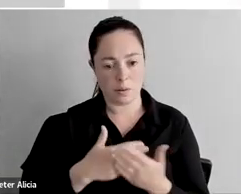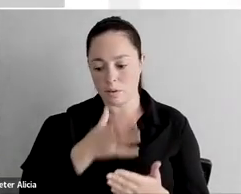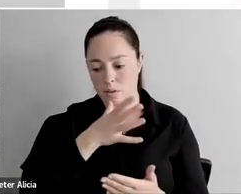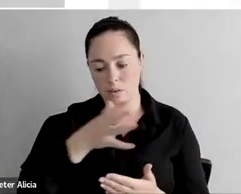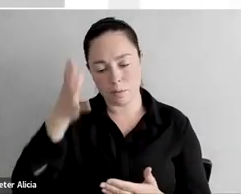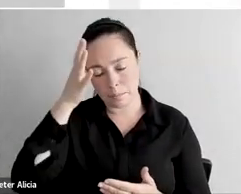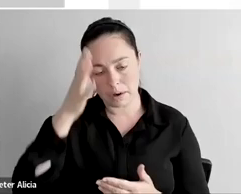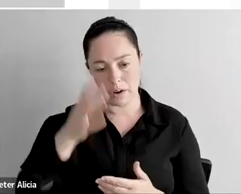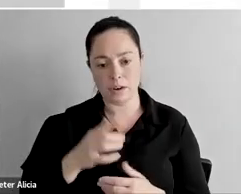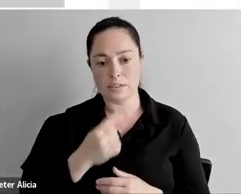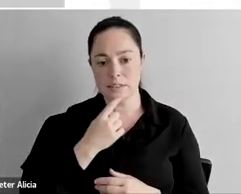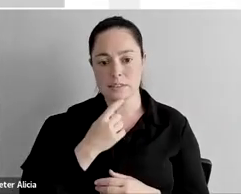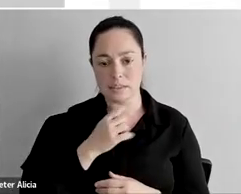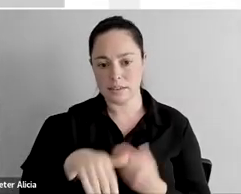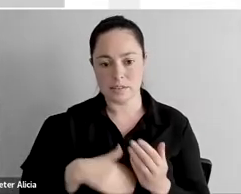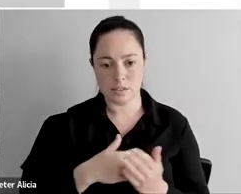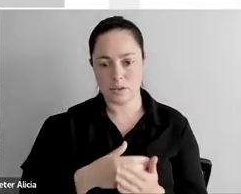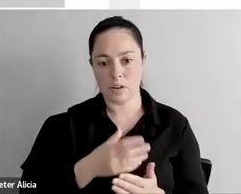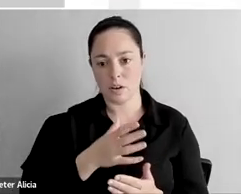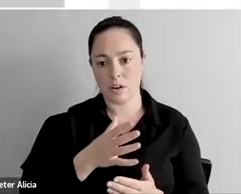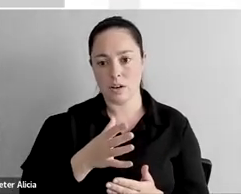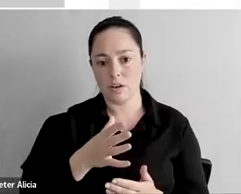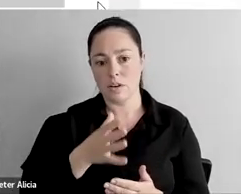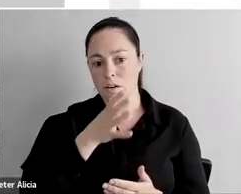parents who match that gender. So now we're looking